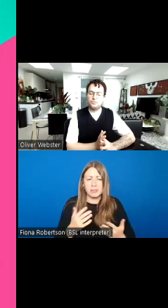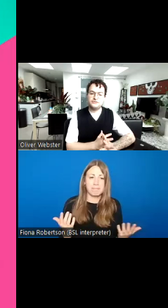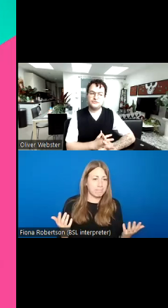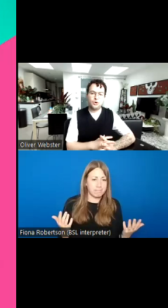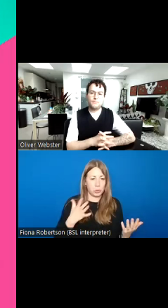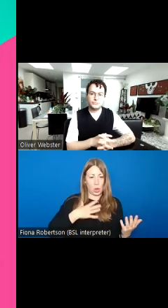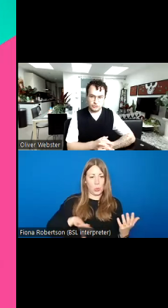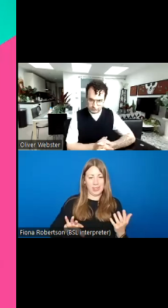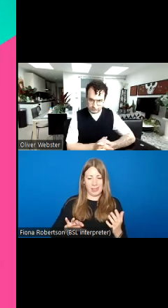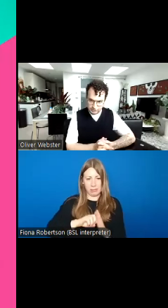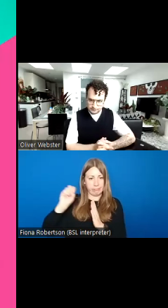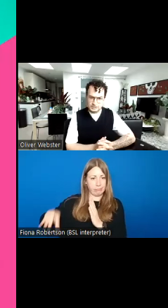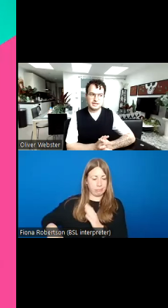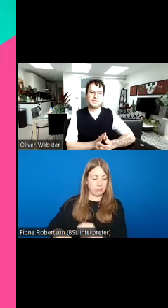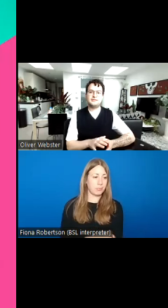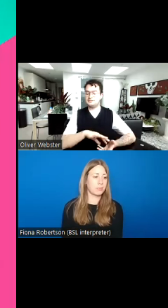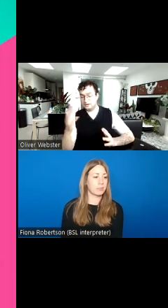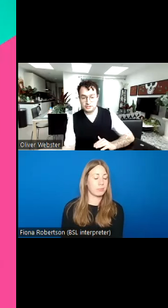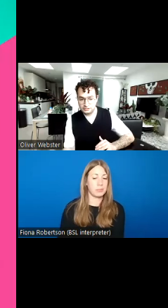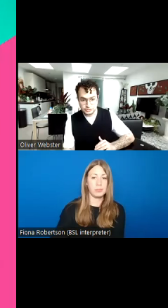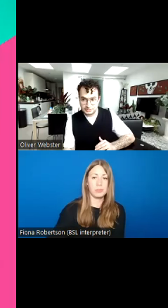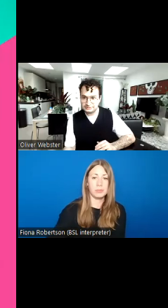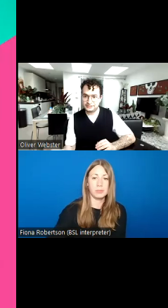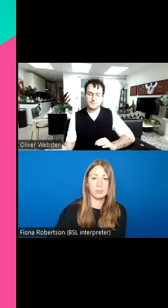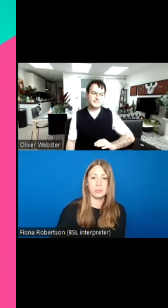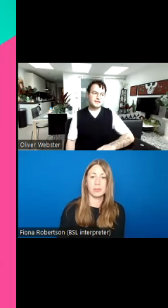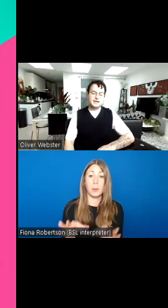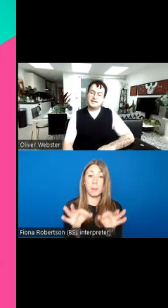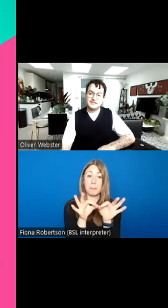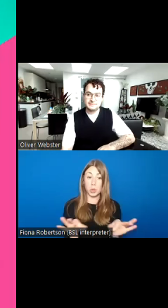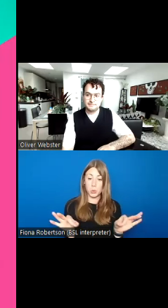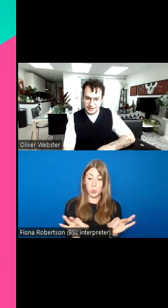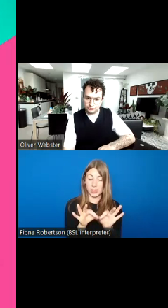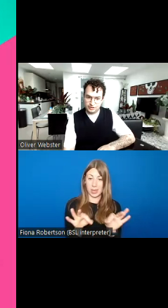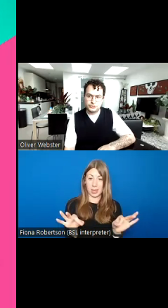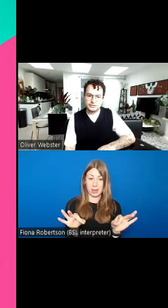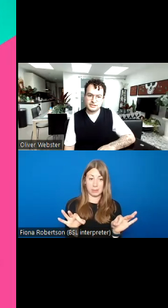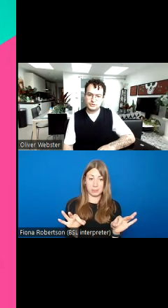When you've got music, there's another nuance here. If it's background music,